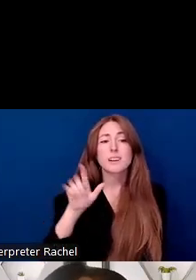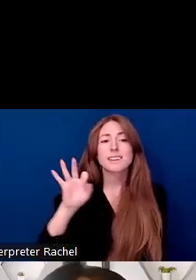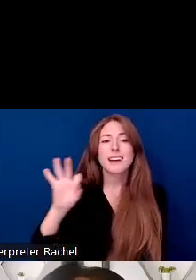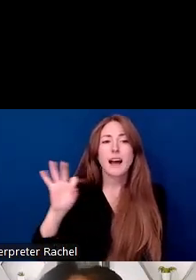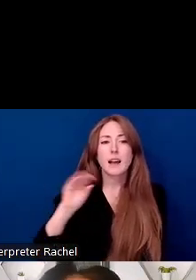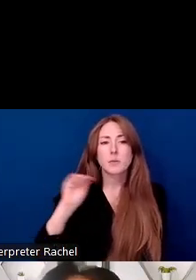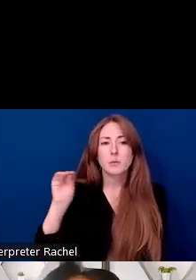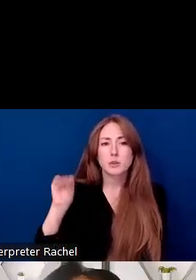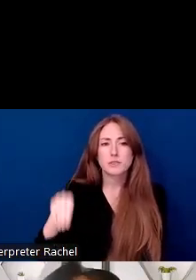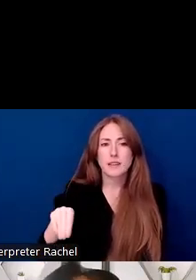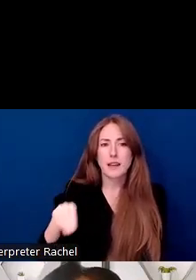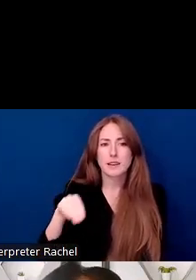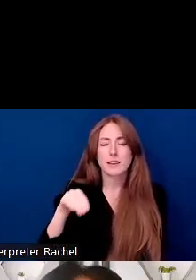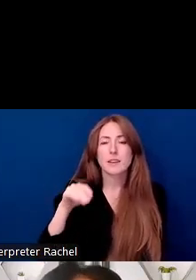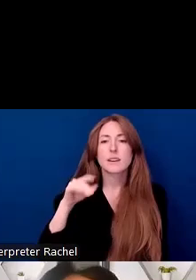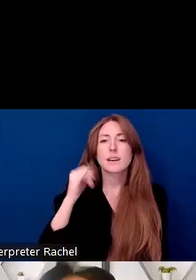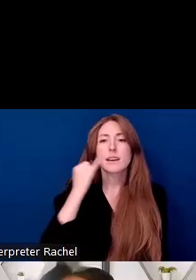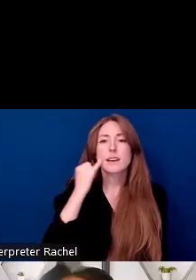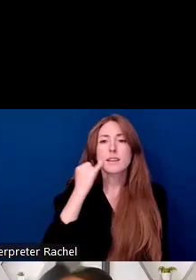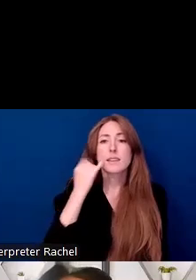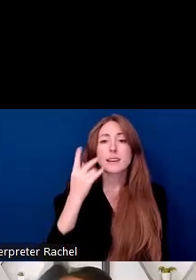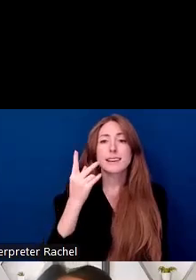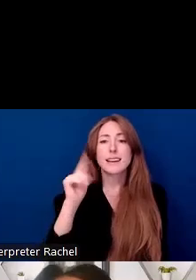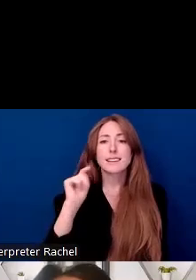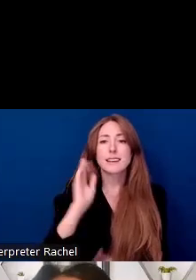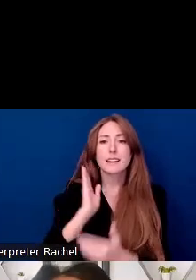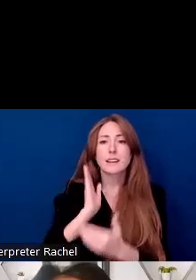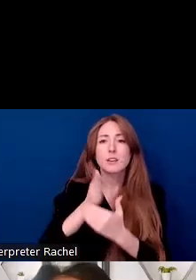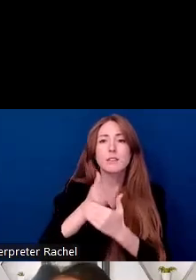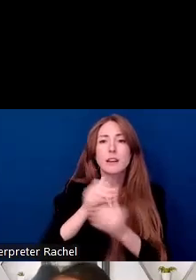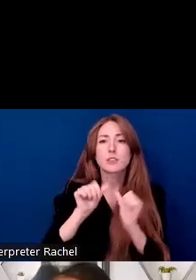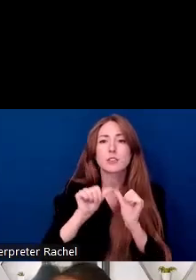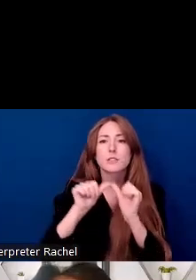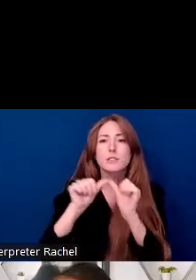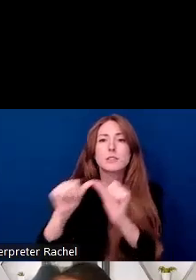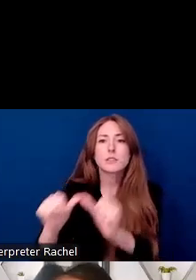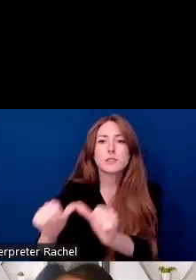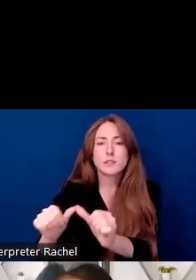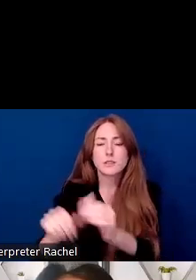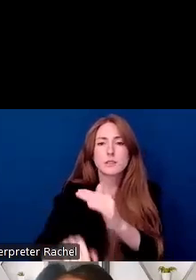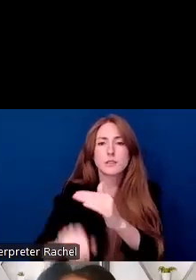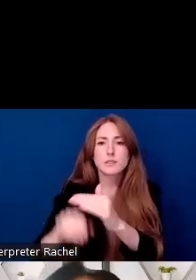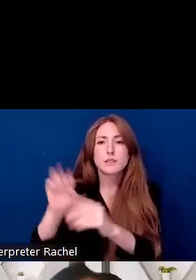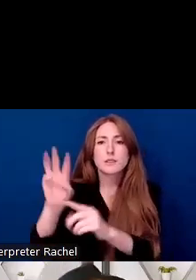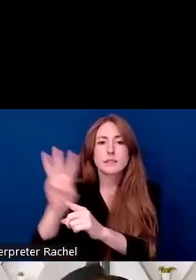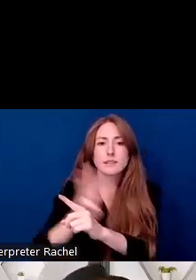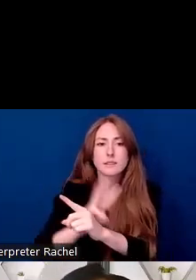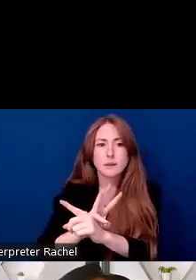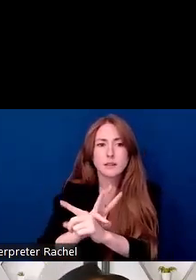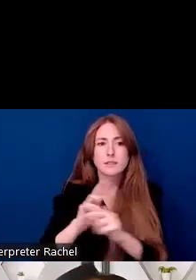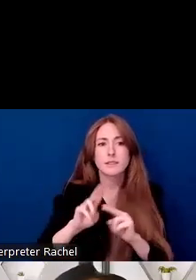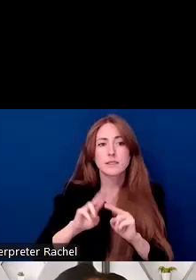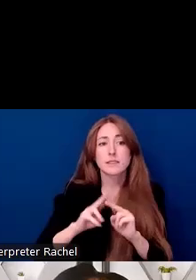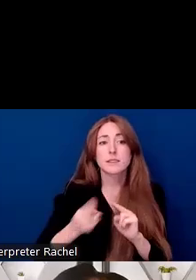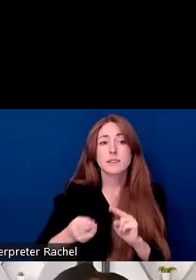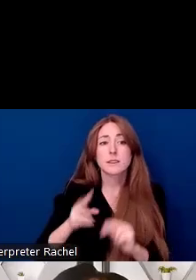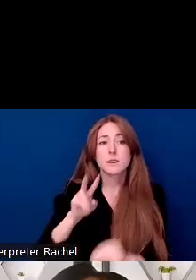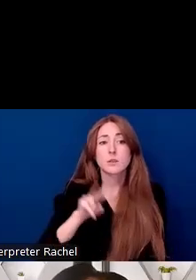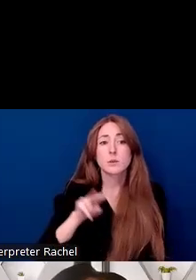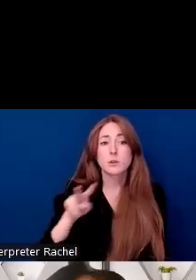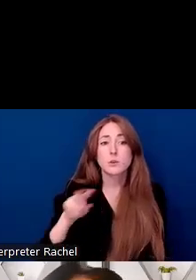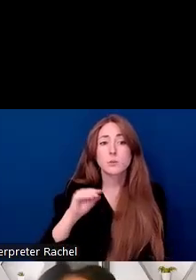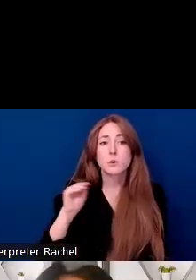periods, like up to six months. And it decreased by 22% for two to three intervention delivered,